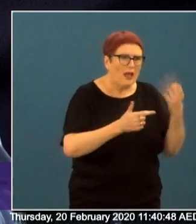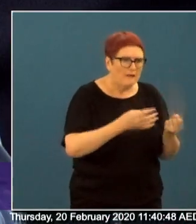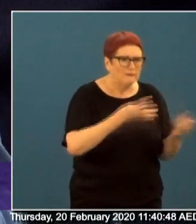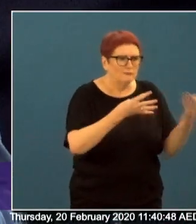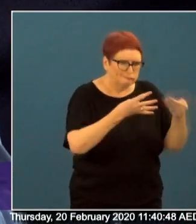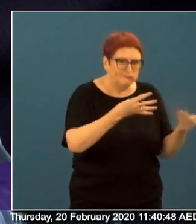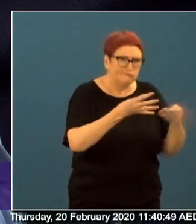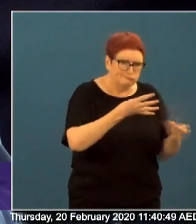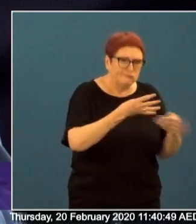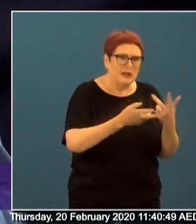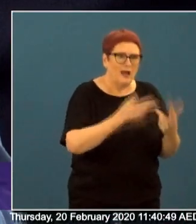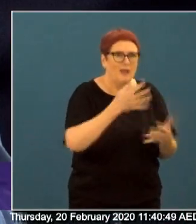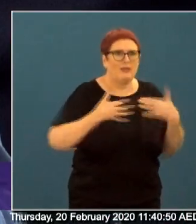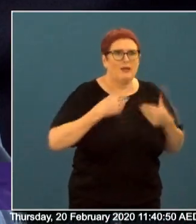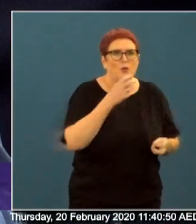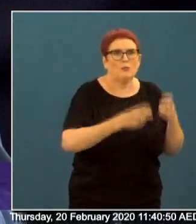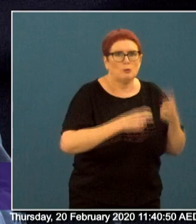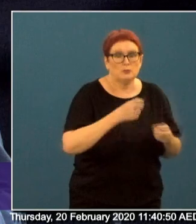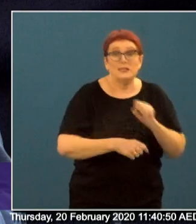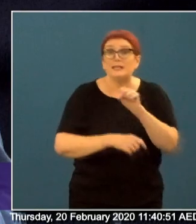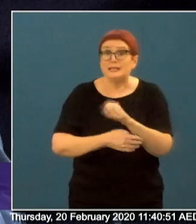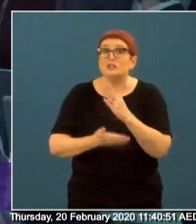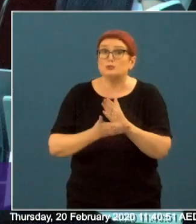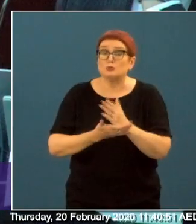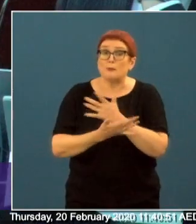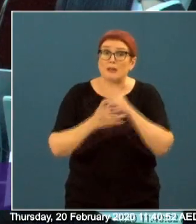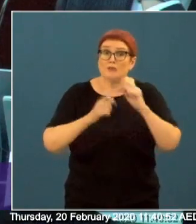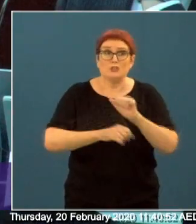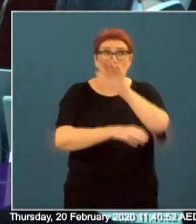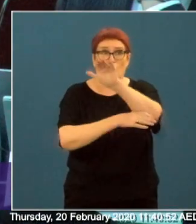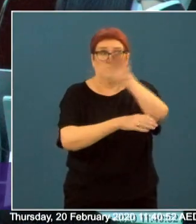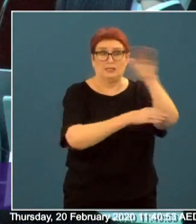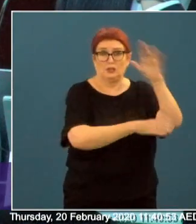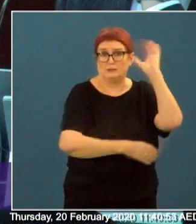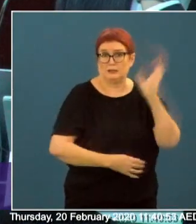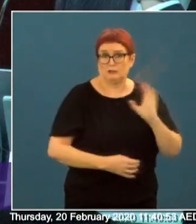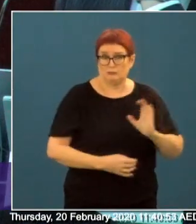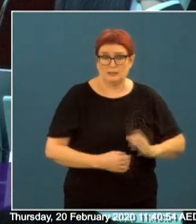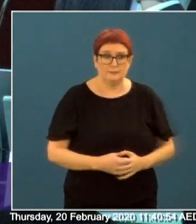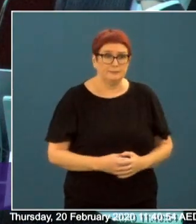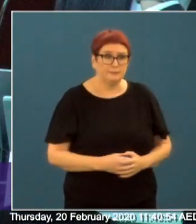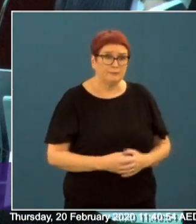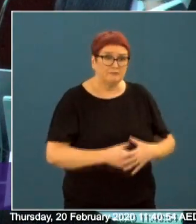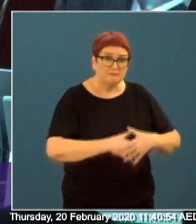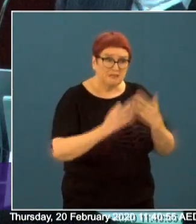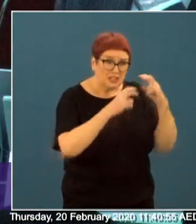Most of the research in this area is international. So has any study specifically been undertaken